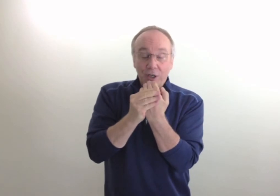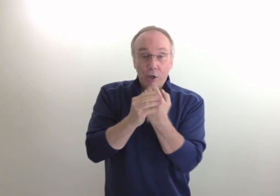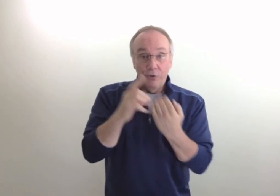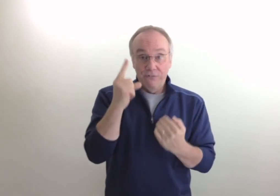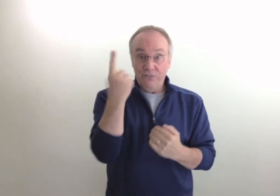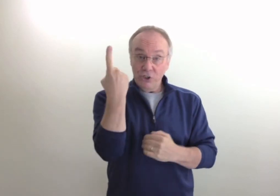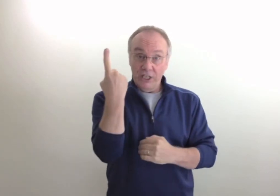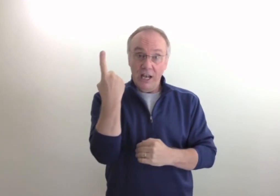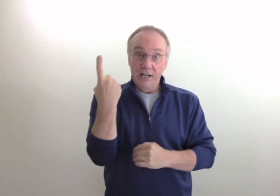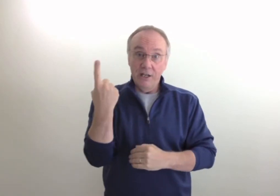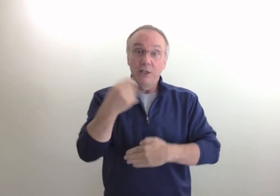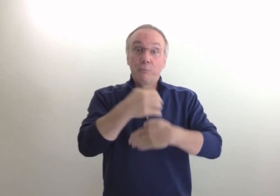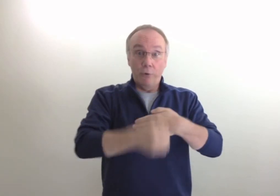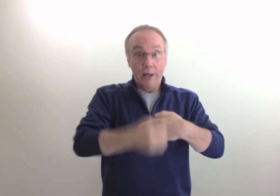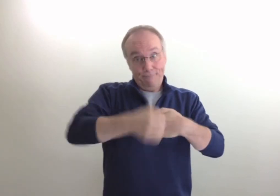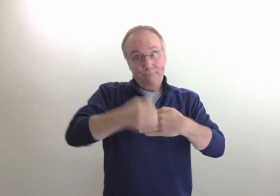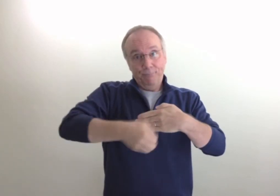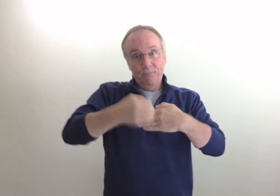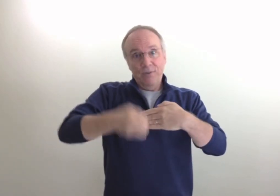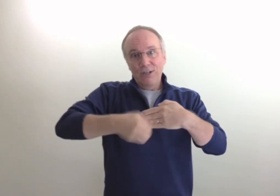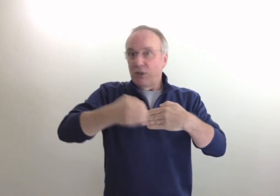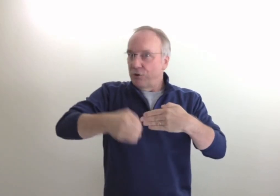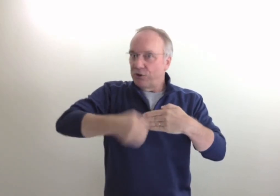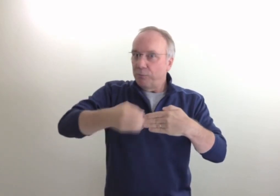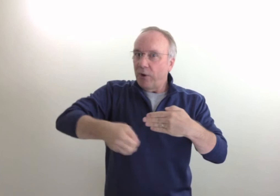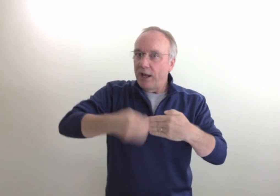The first thing that I need is bread.